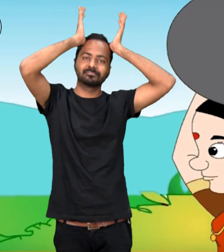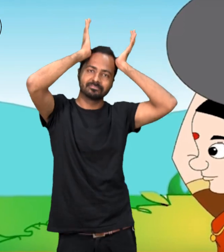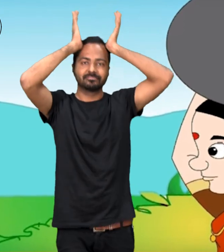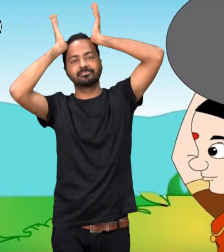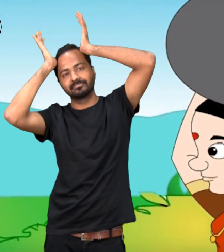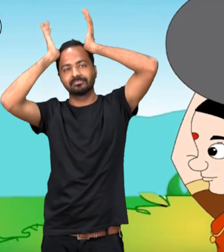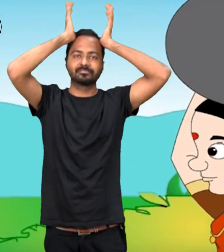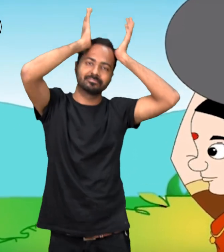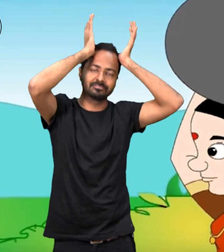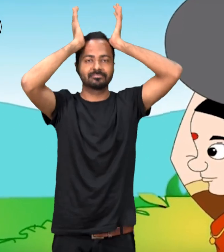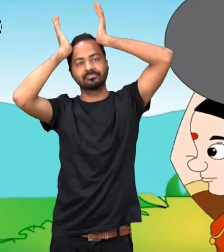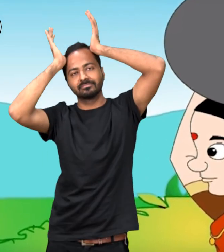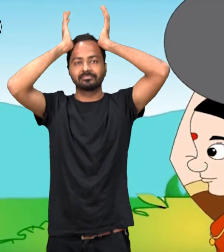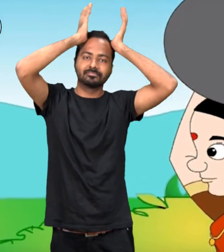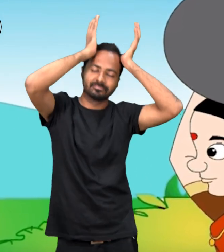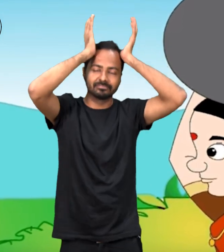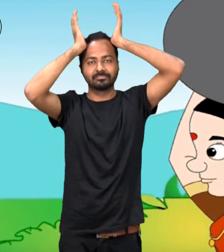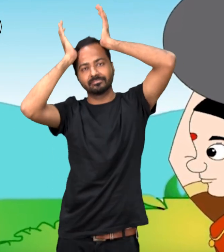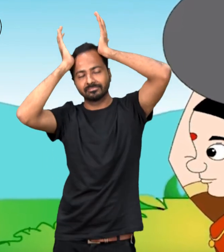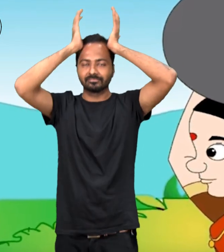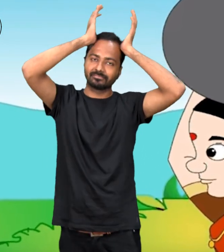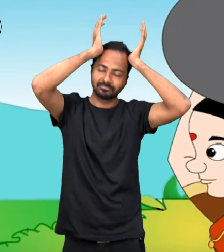She went outside to bring water.